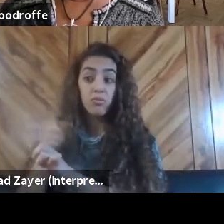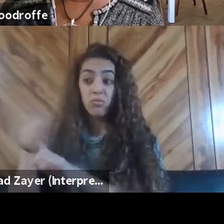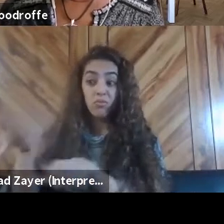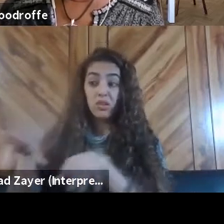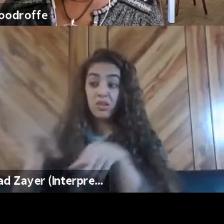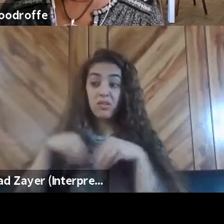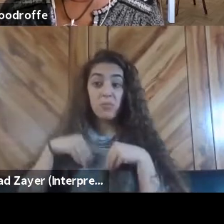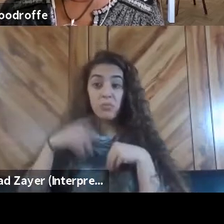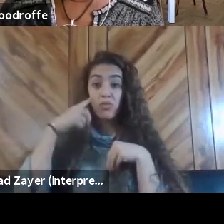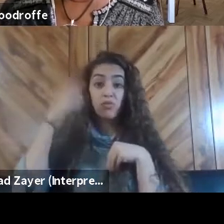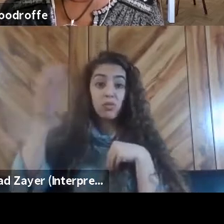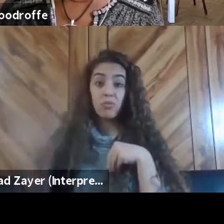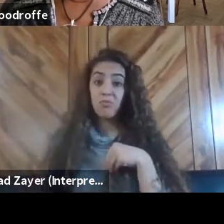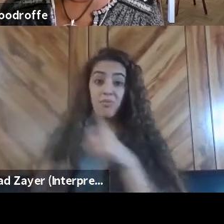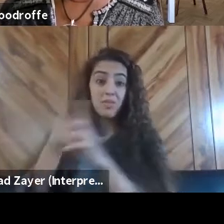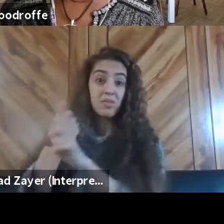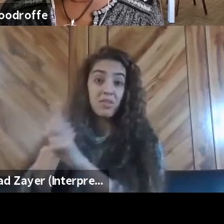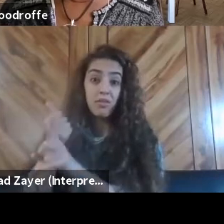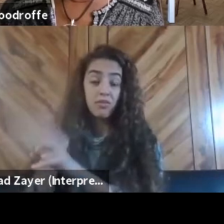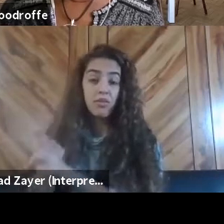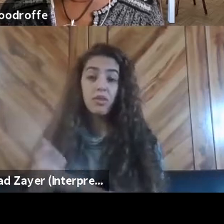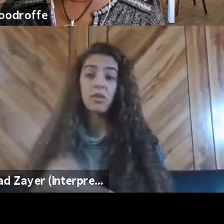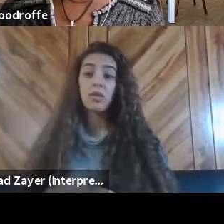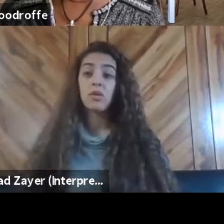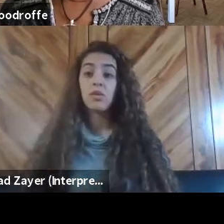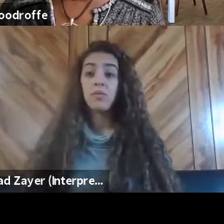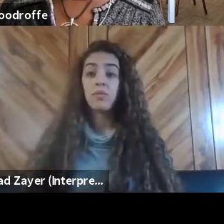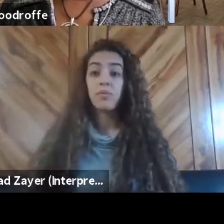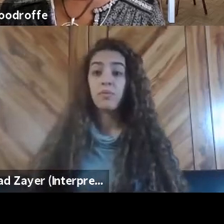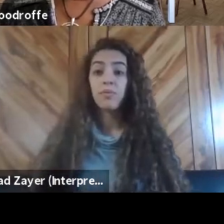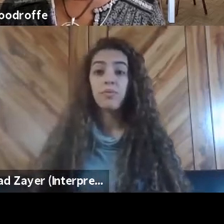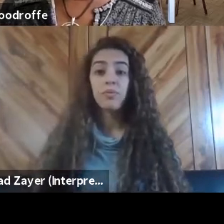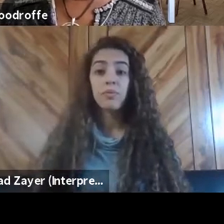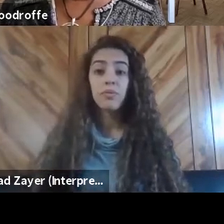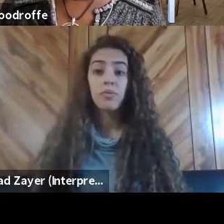was, he was a little idiosyncratic, that what people